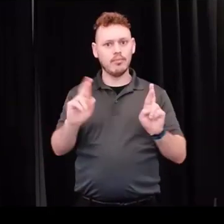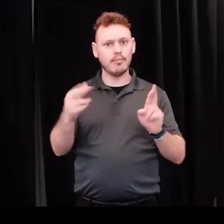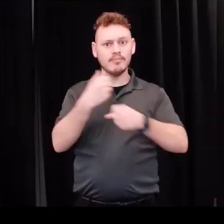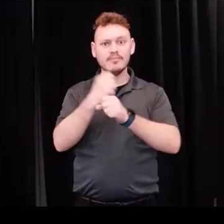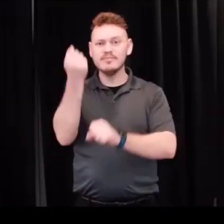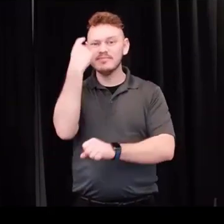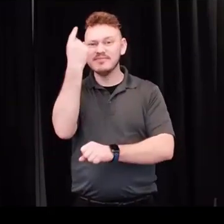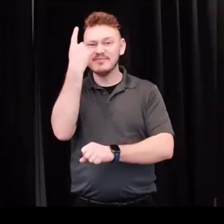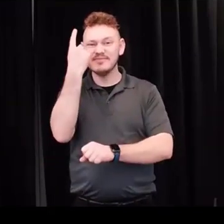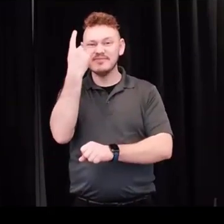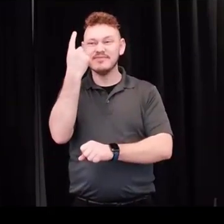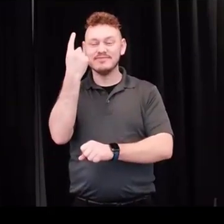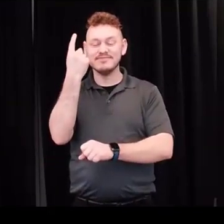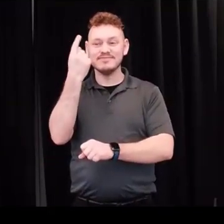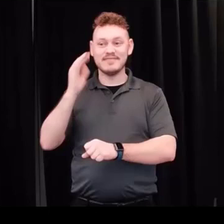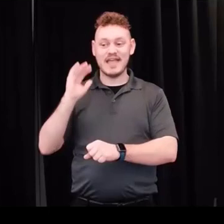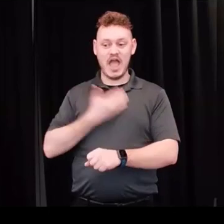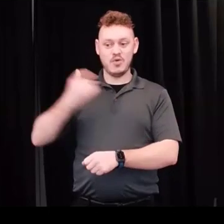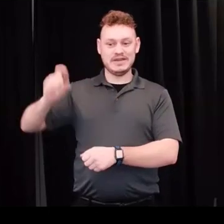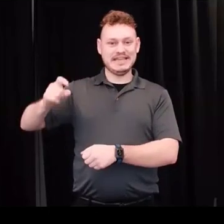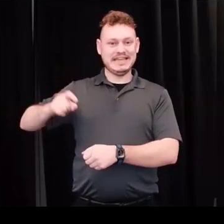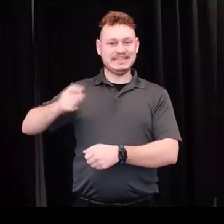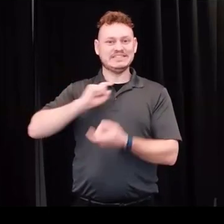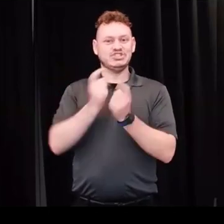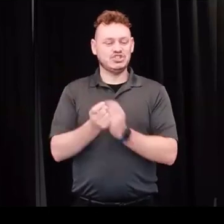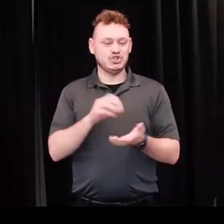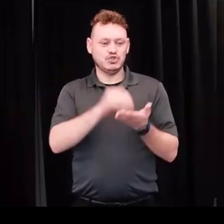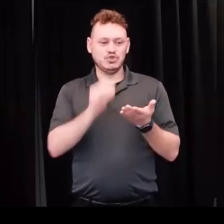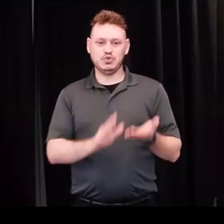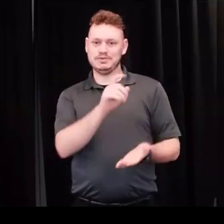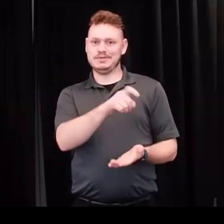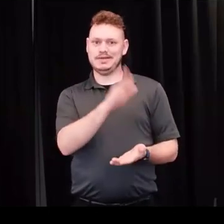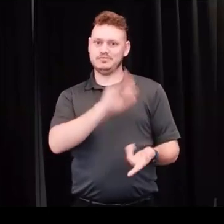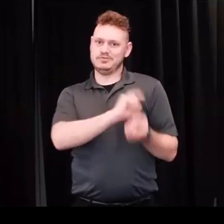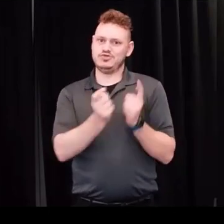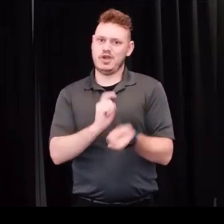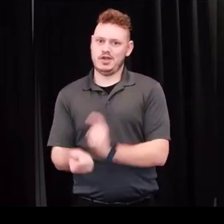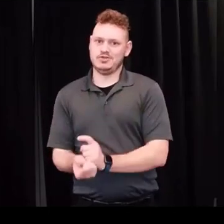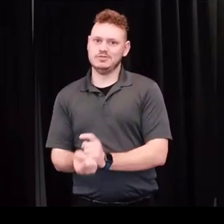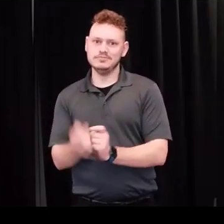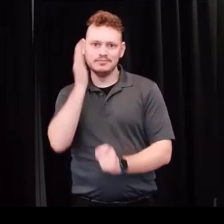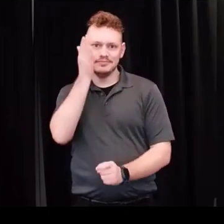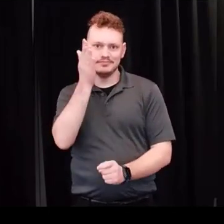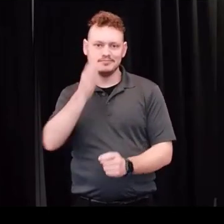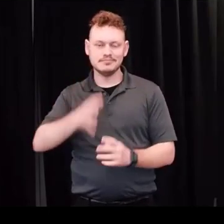understand that it's going to, our needs are going to change, our students needs are going to change.